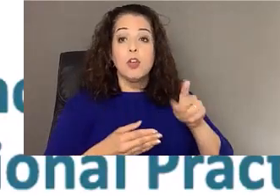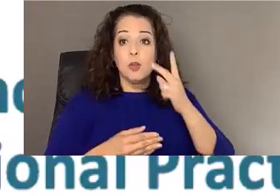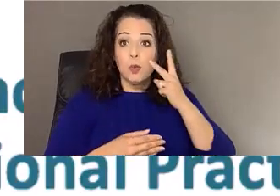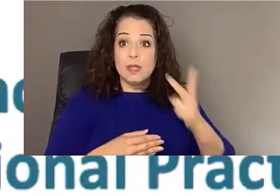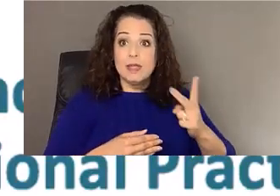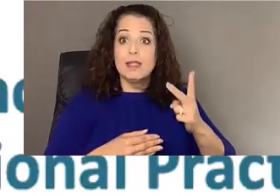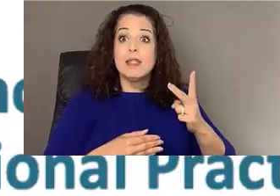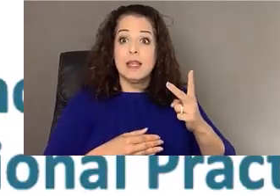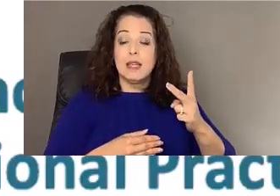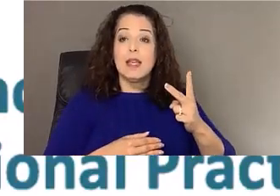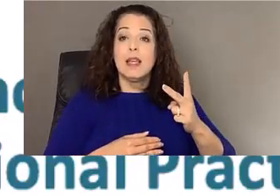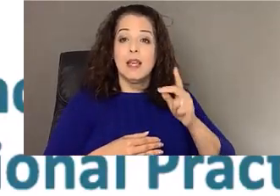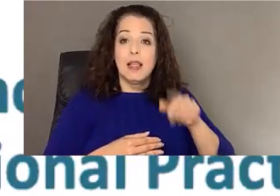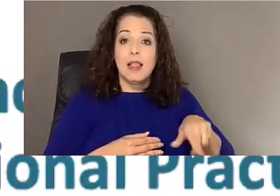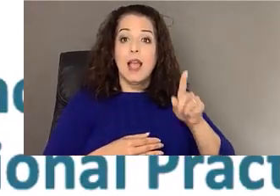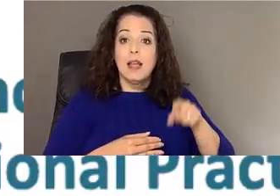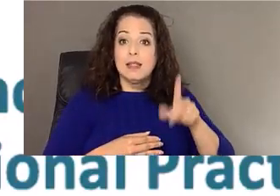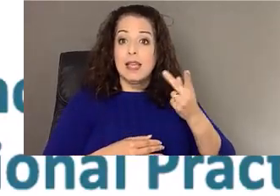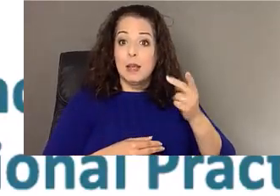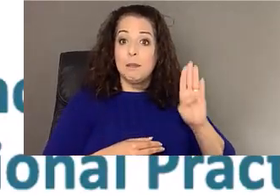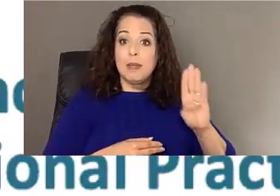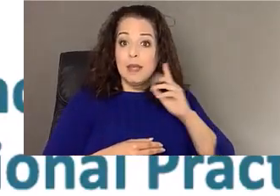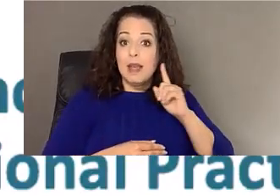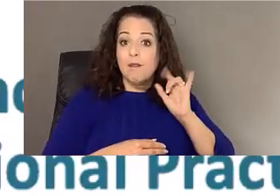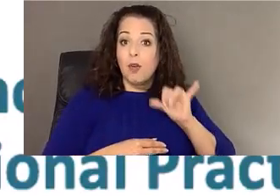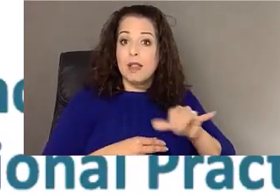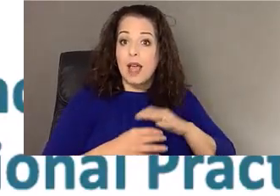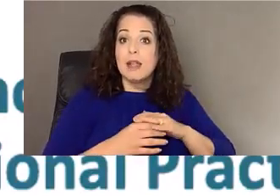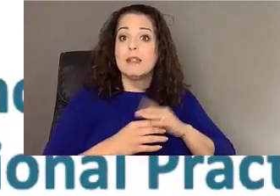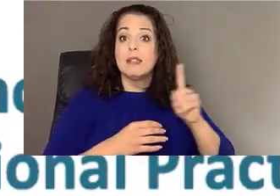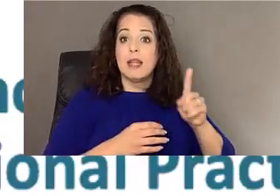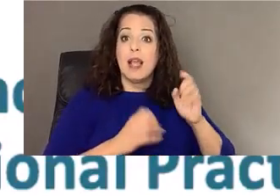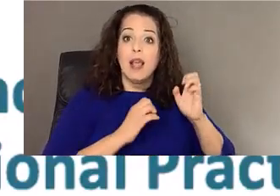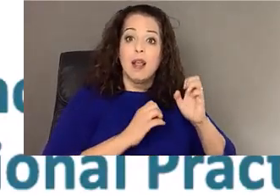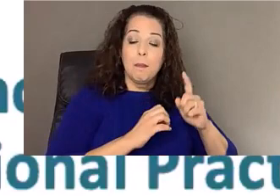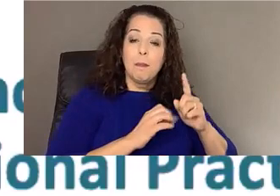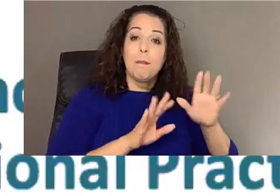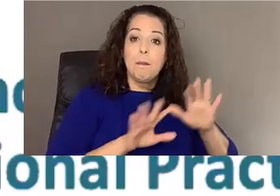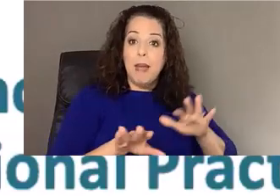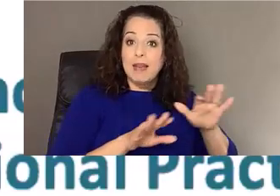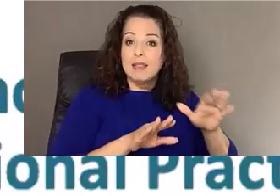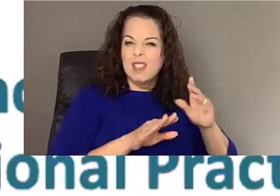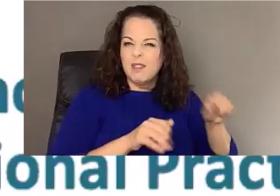classified into passive and active intervention. So passive intervention is educational meetings,